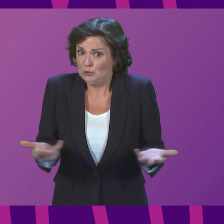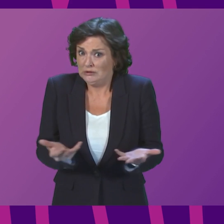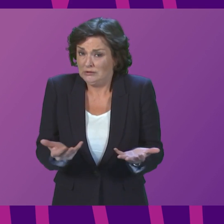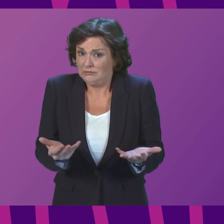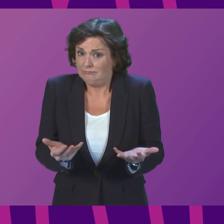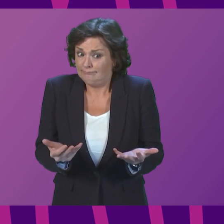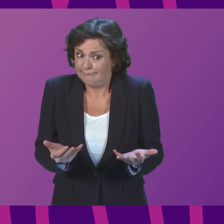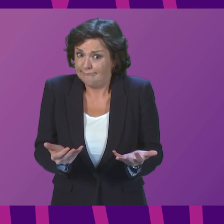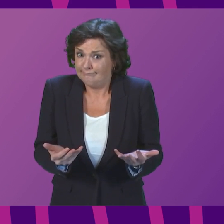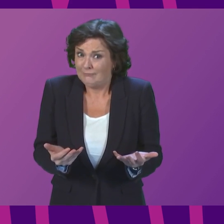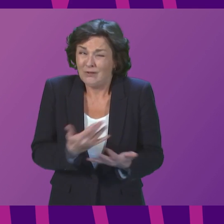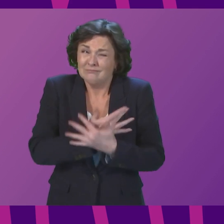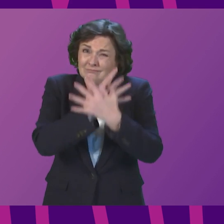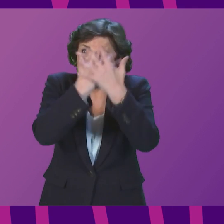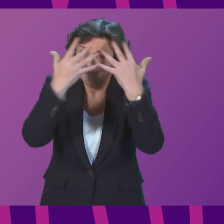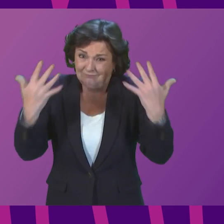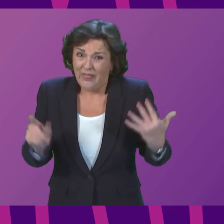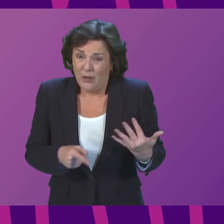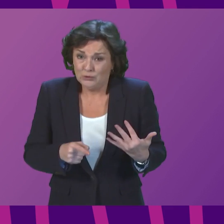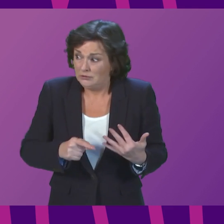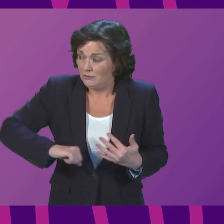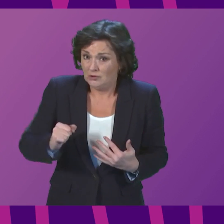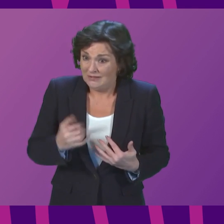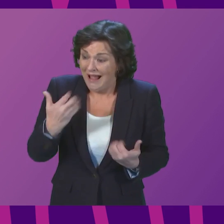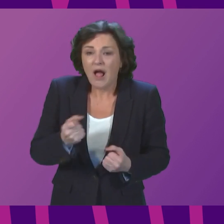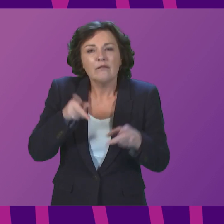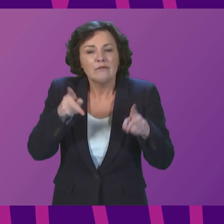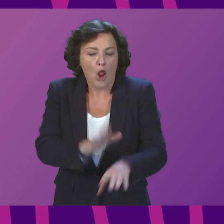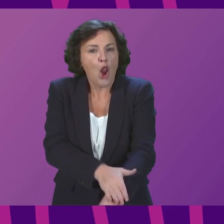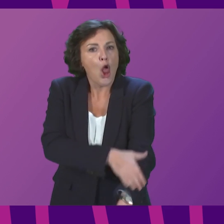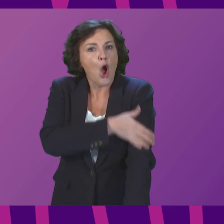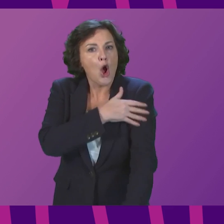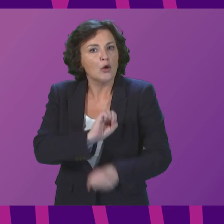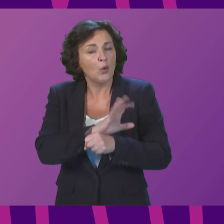long Covid. However, an answer to a parliamentary question that I received last week said—astonishingly—that